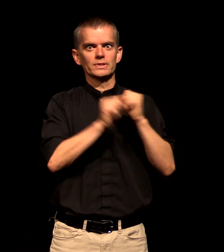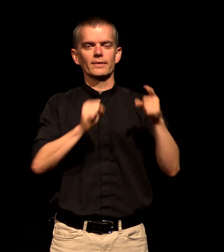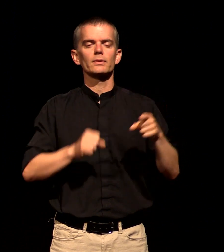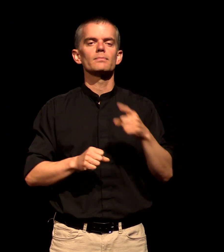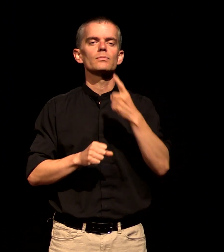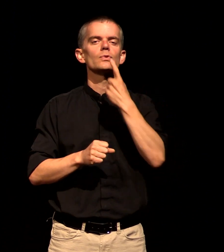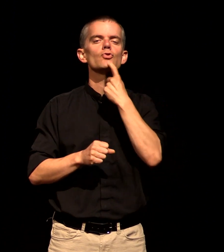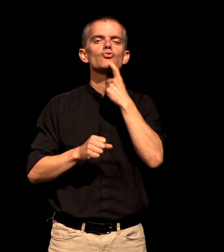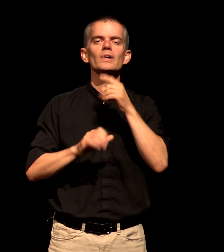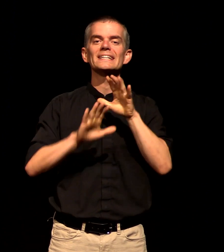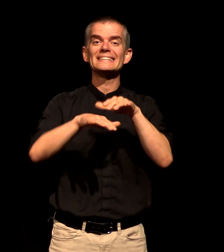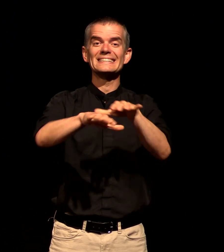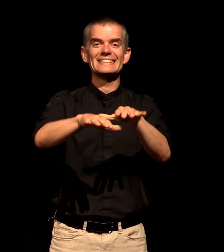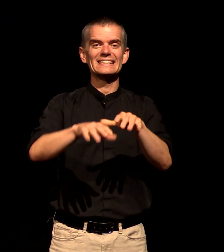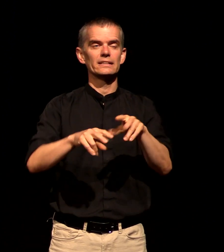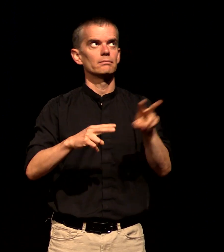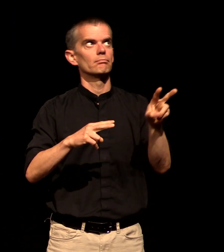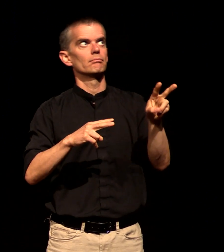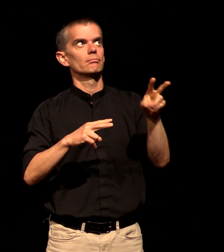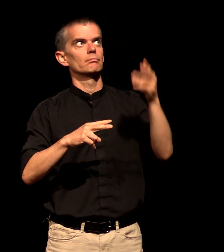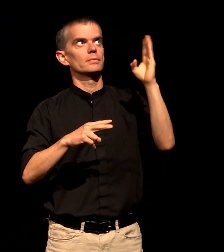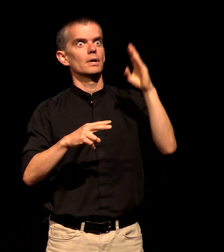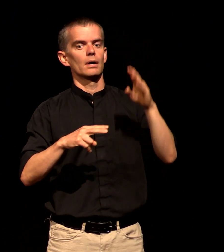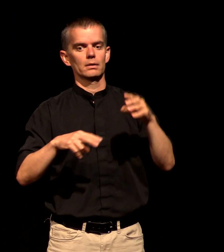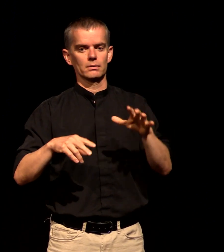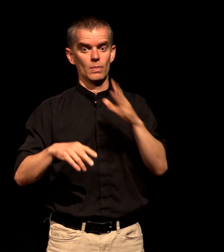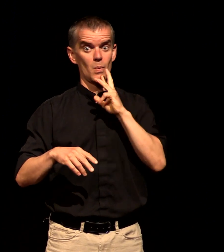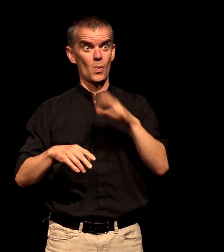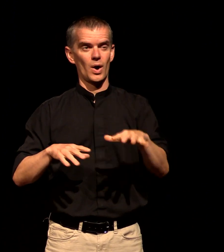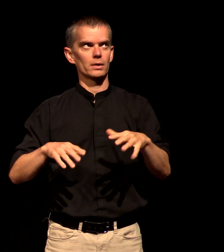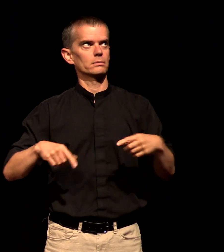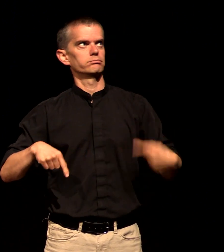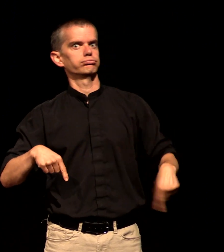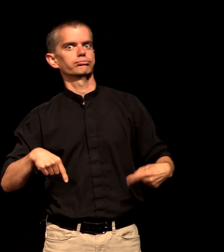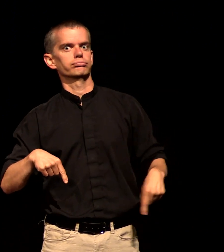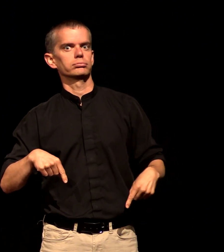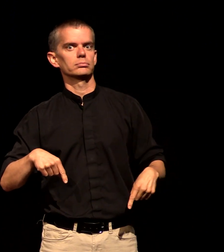sea saw you Oh, god, its waters looked and trembled. The sea